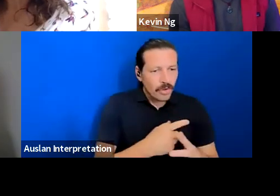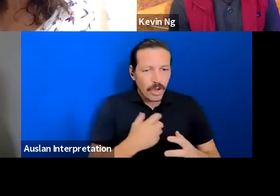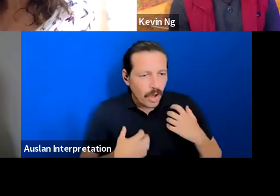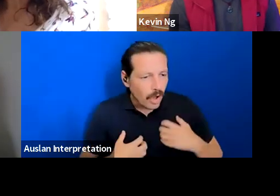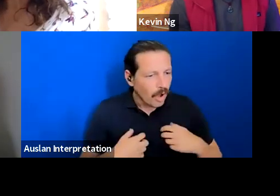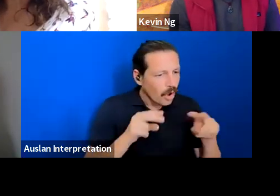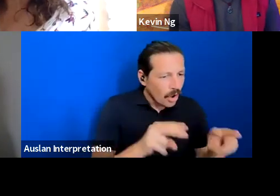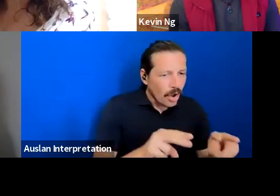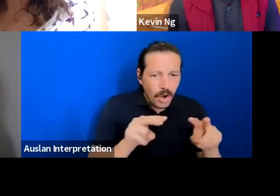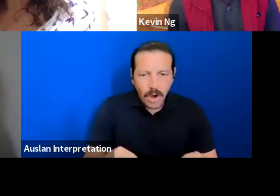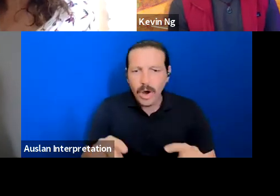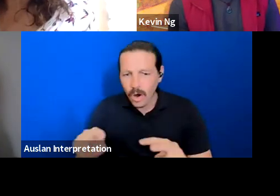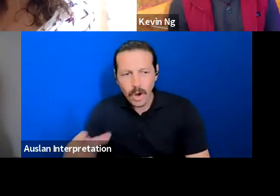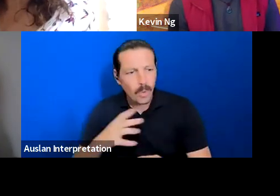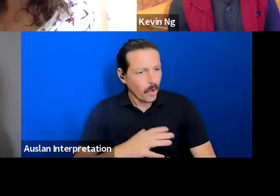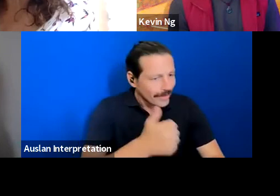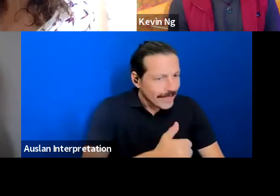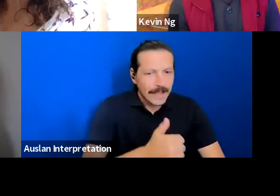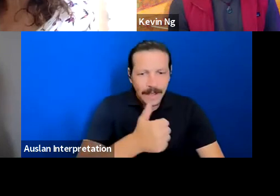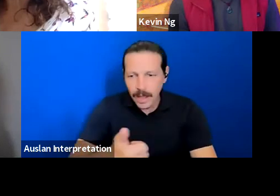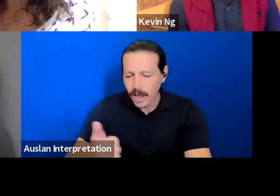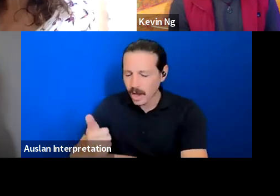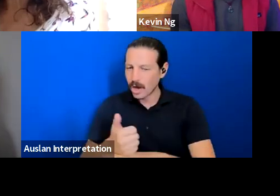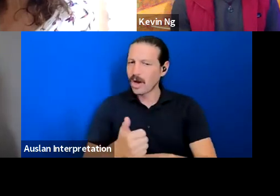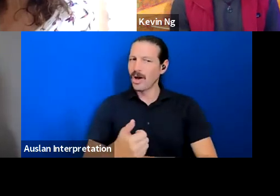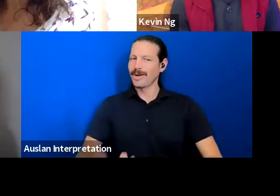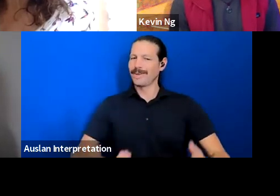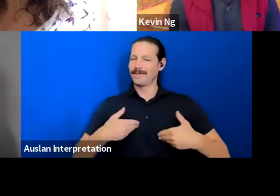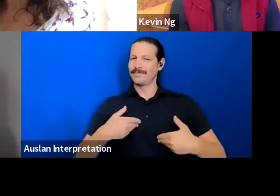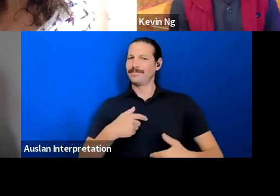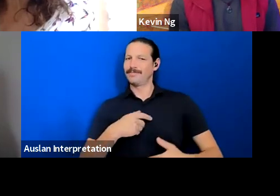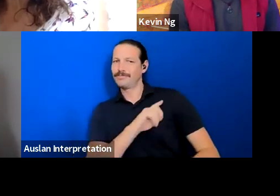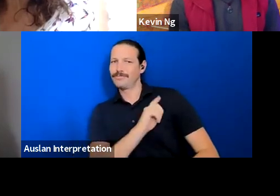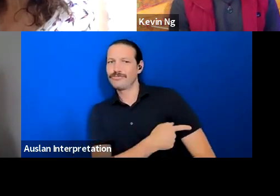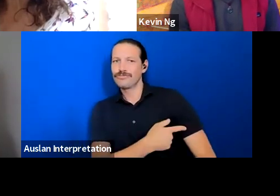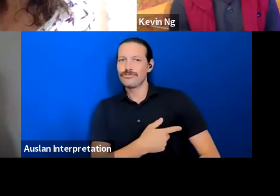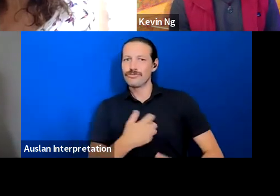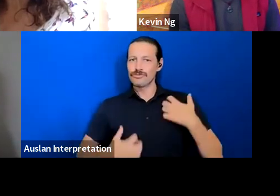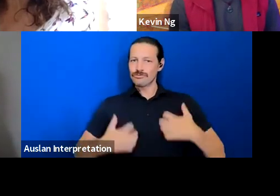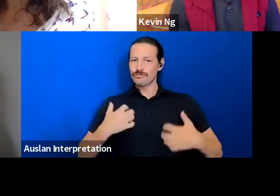I think that's emboldening, it really emboldened me as an artist to think about context outside of